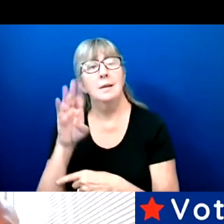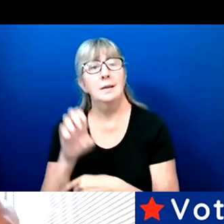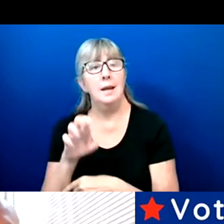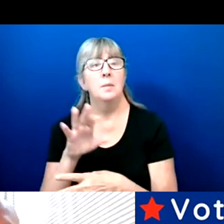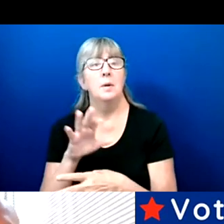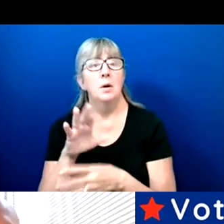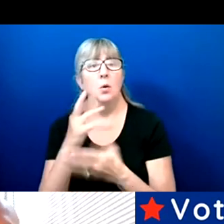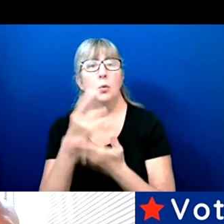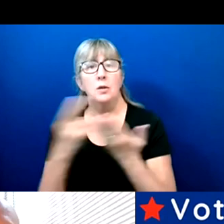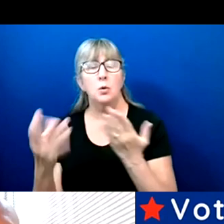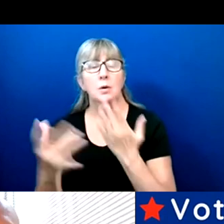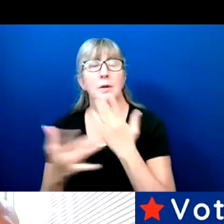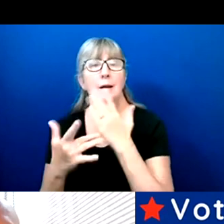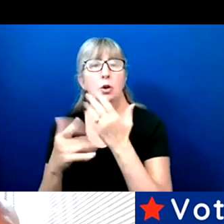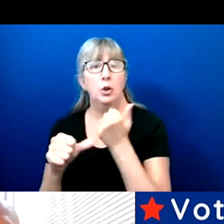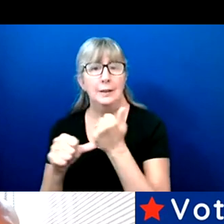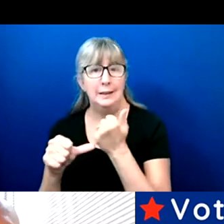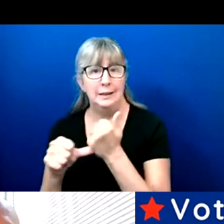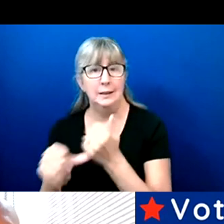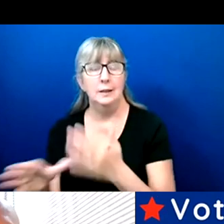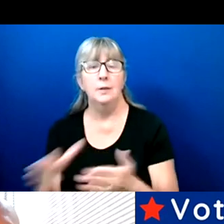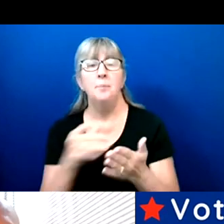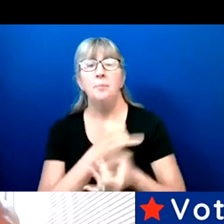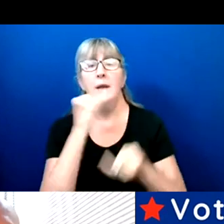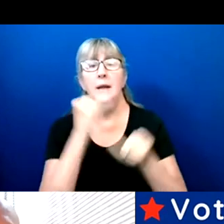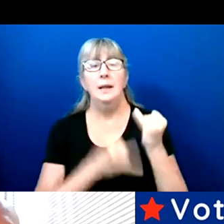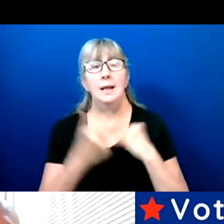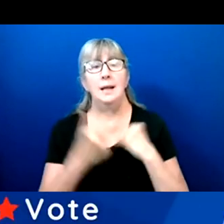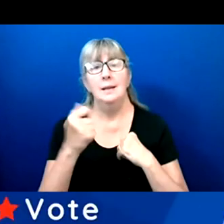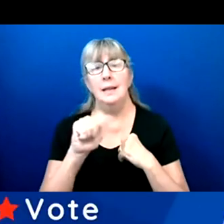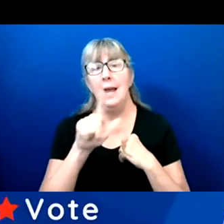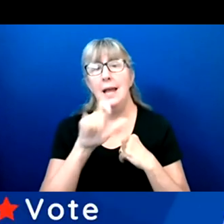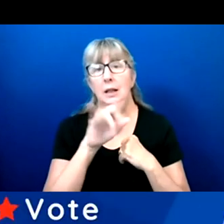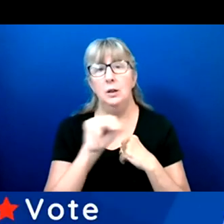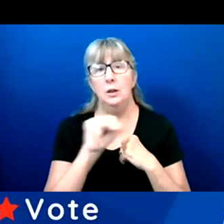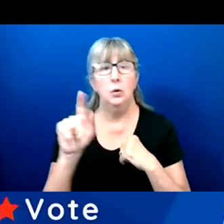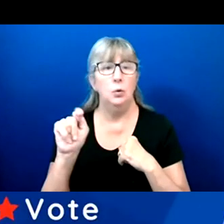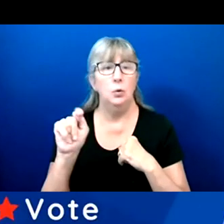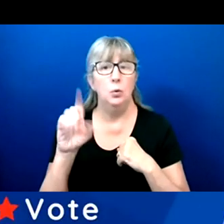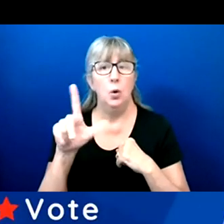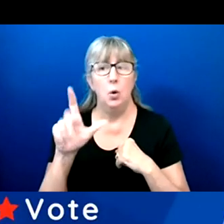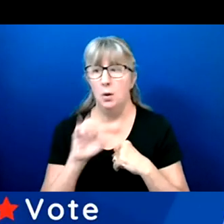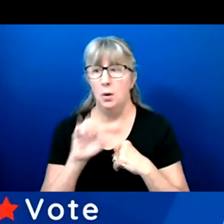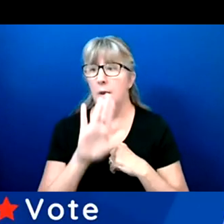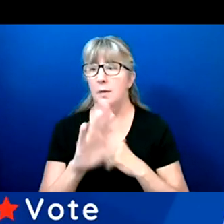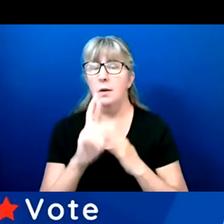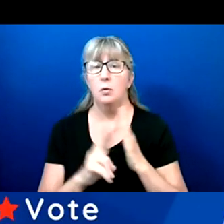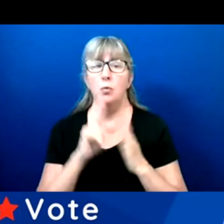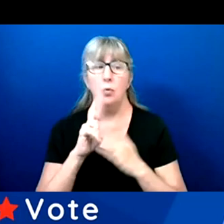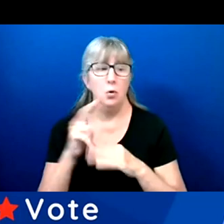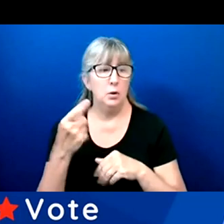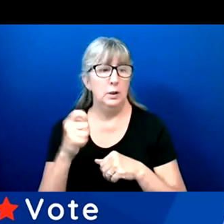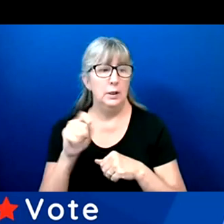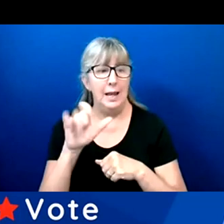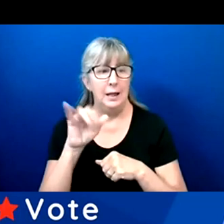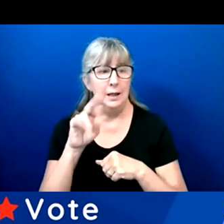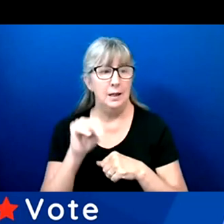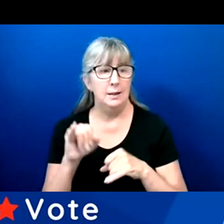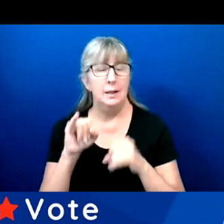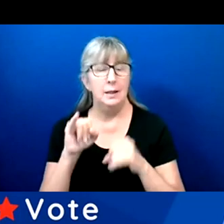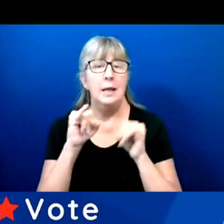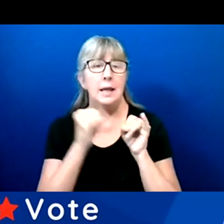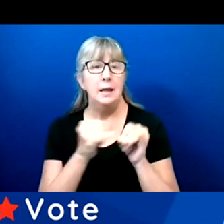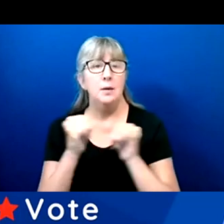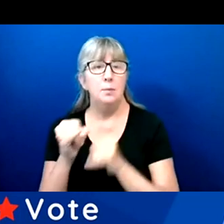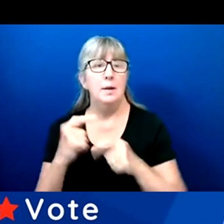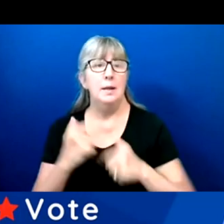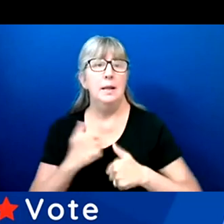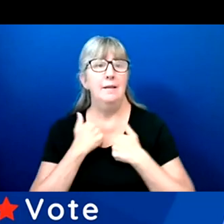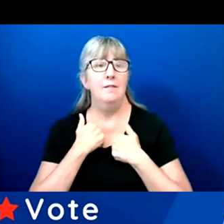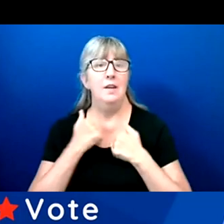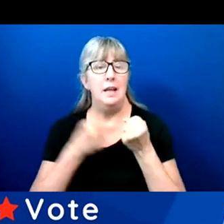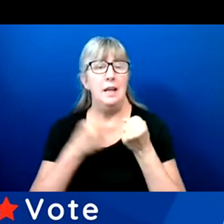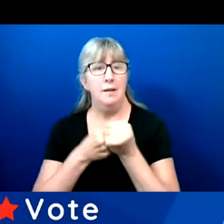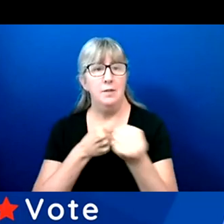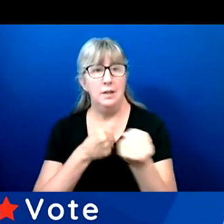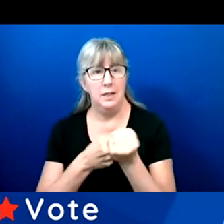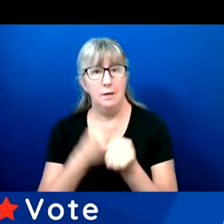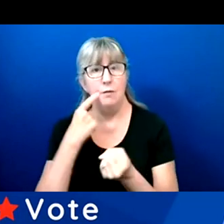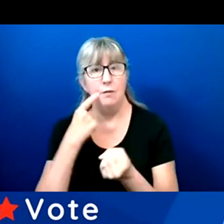And lastly, Gaylon Tootle, among his role, Gaylon is an independent living option for